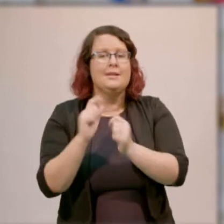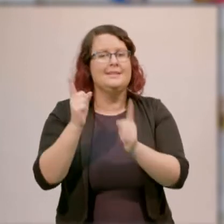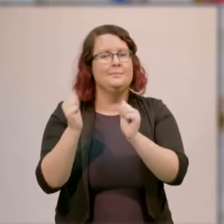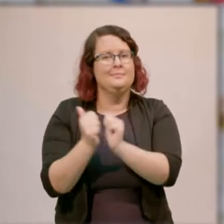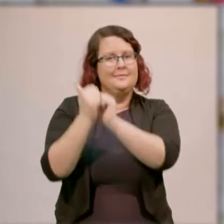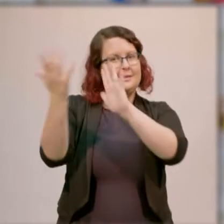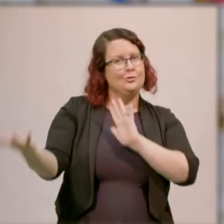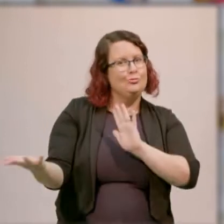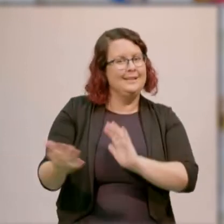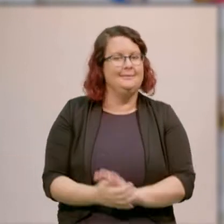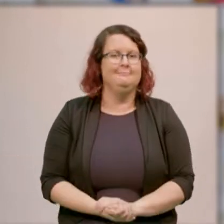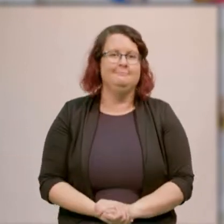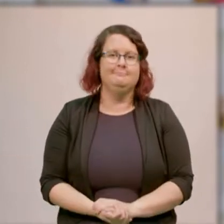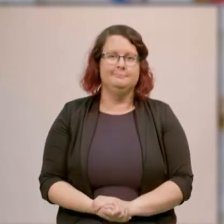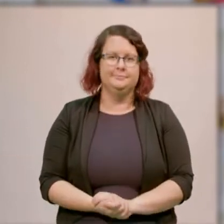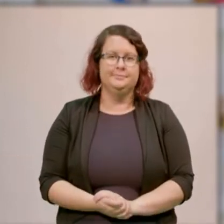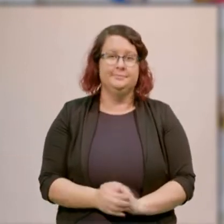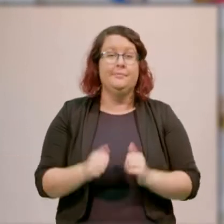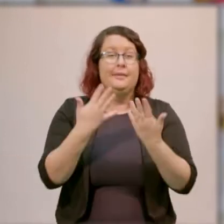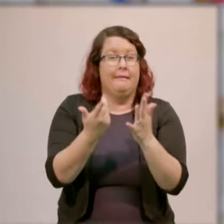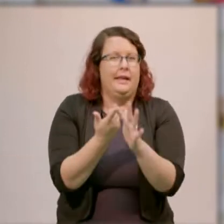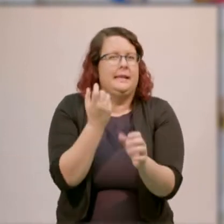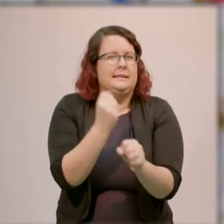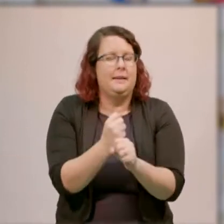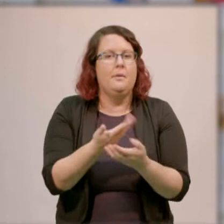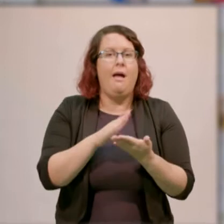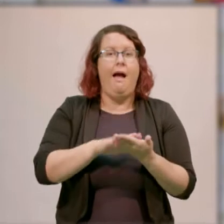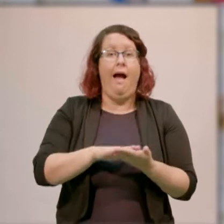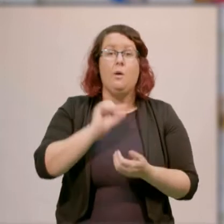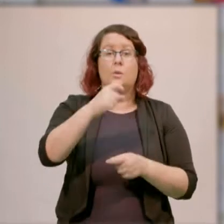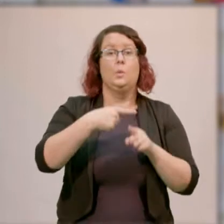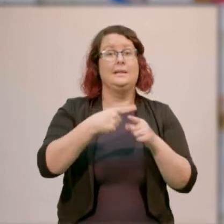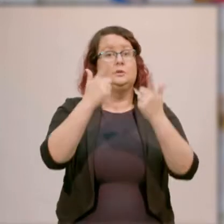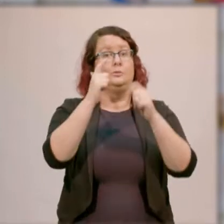Here are a few examples of how you might be asked to give your opinion in English.